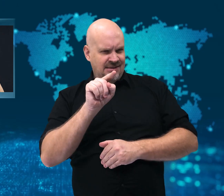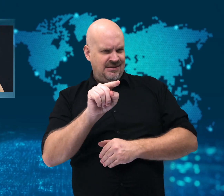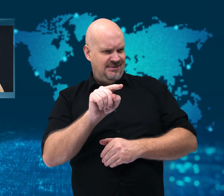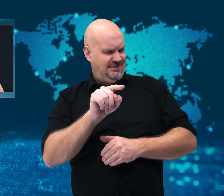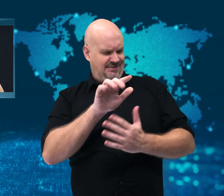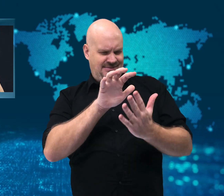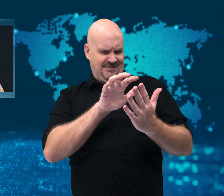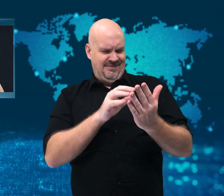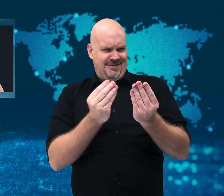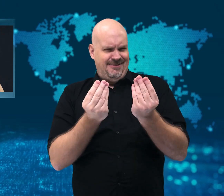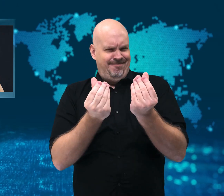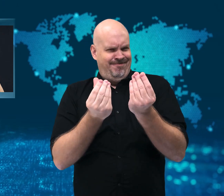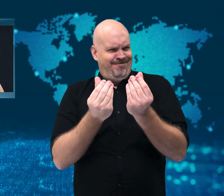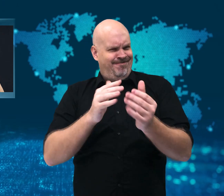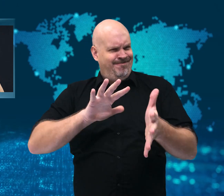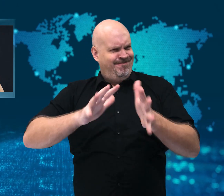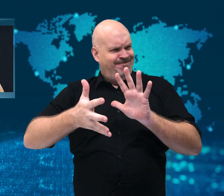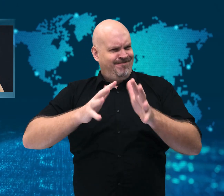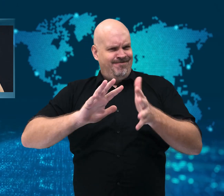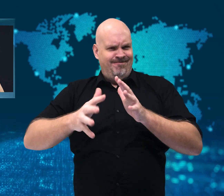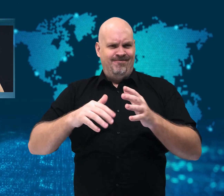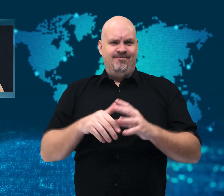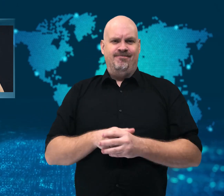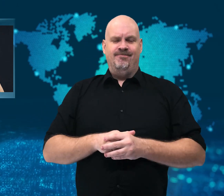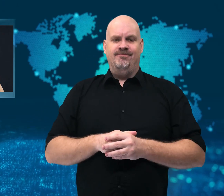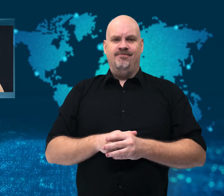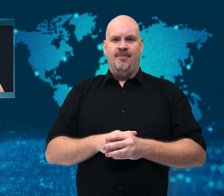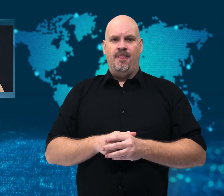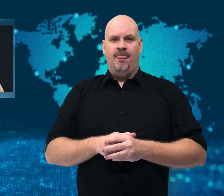supposedly written by her.